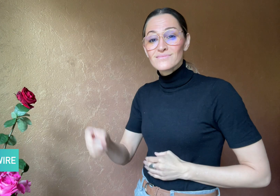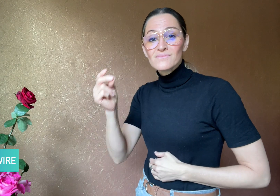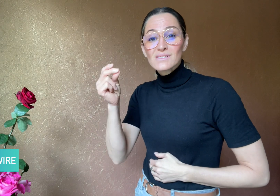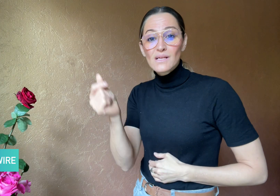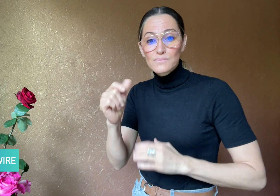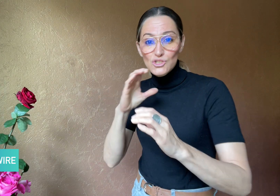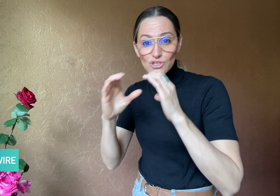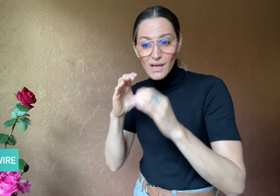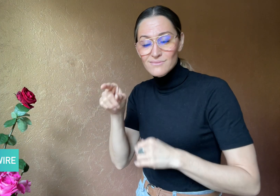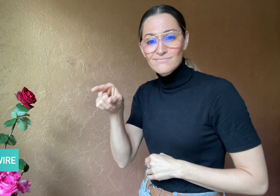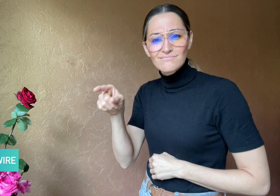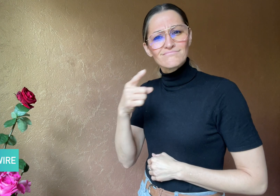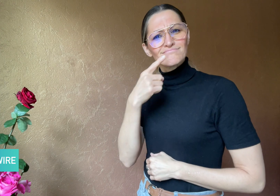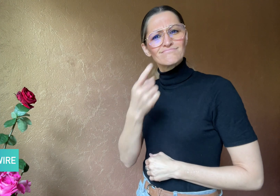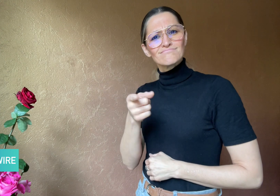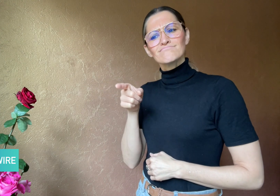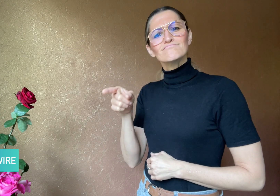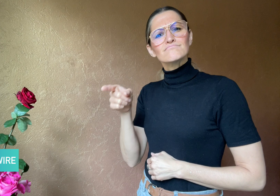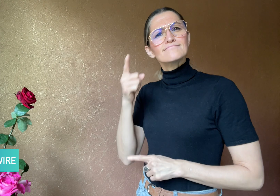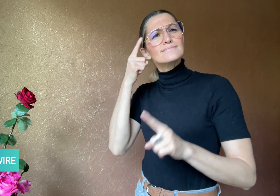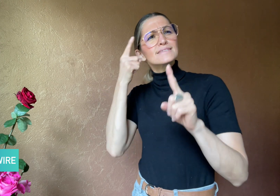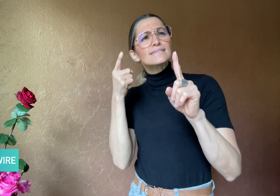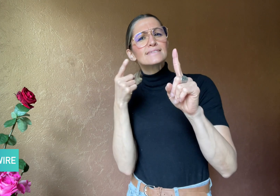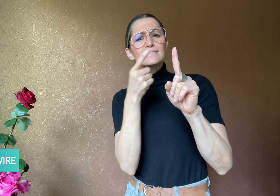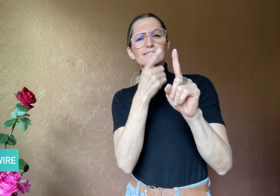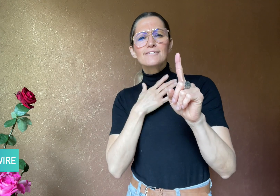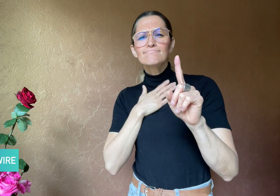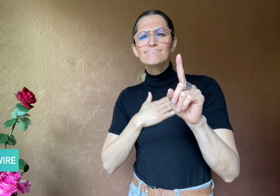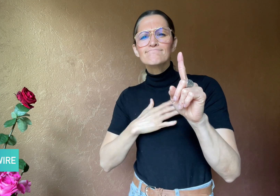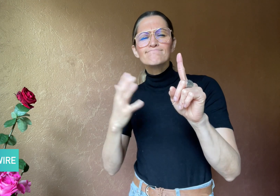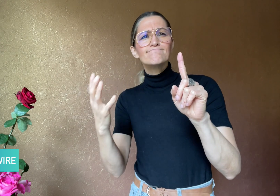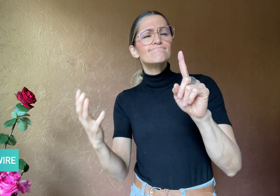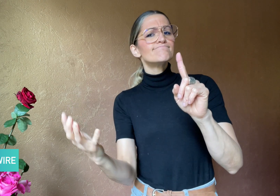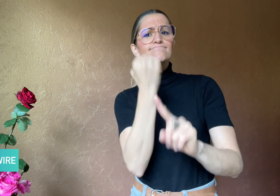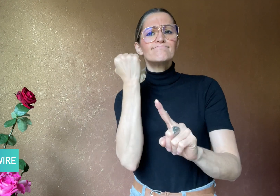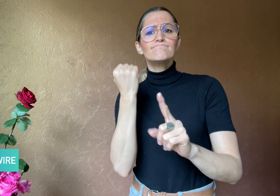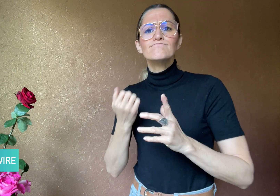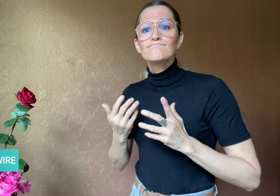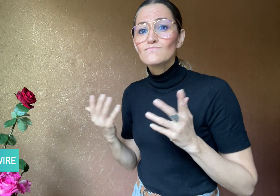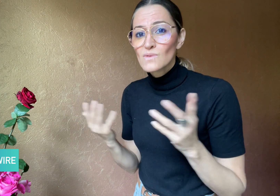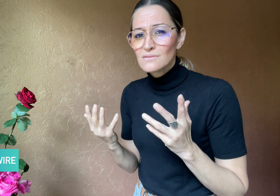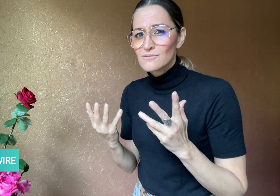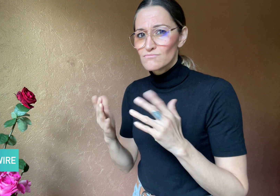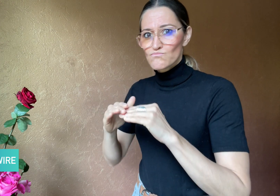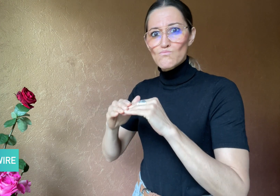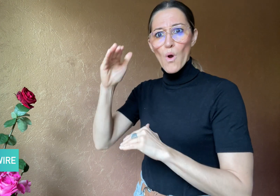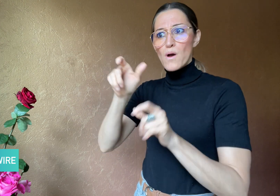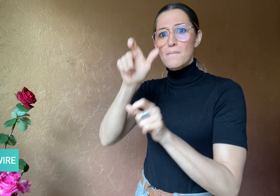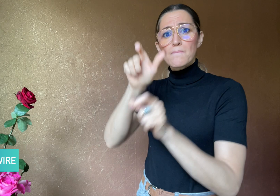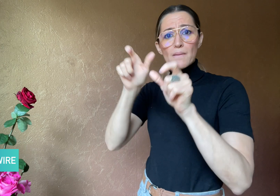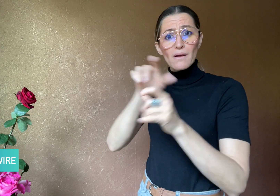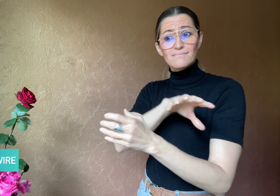Snapchat said their goal is to get more creators to consider